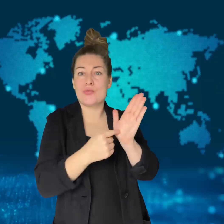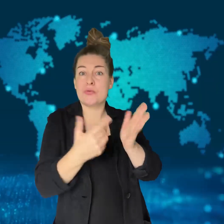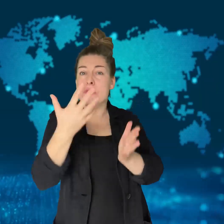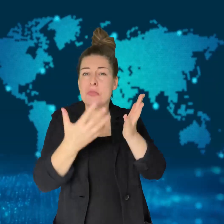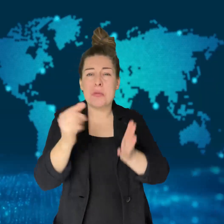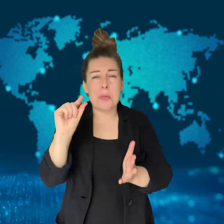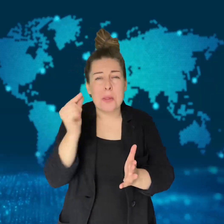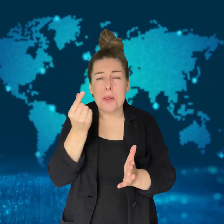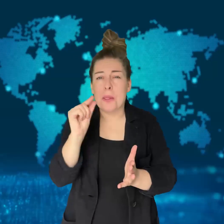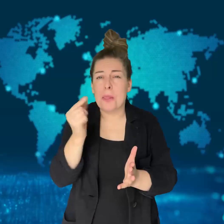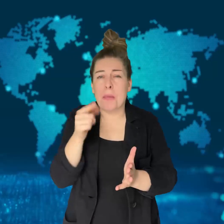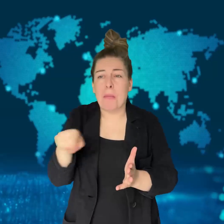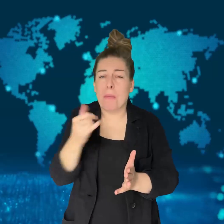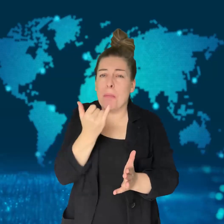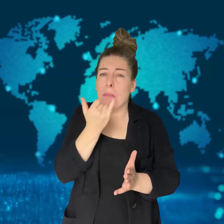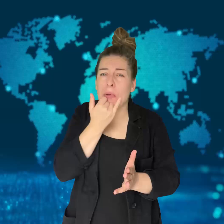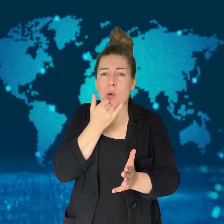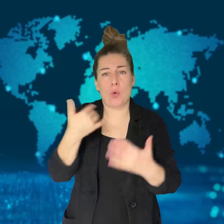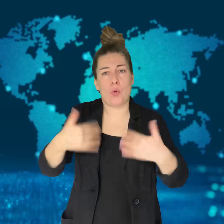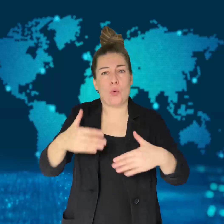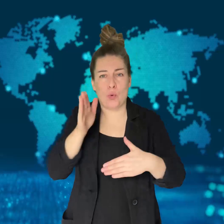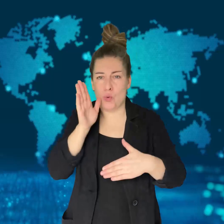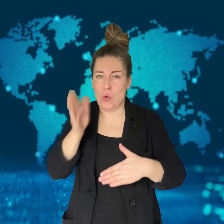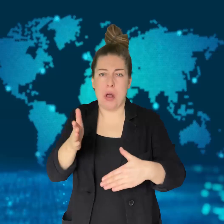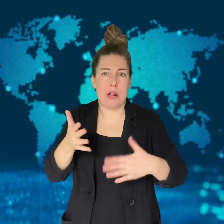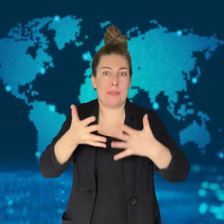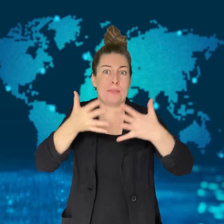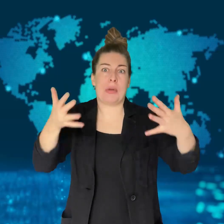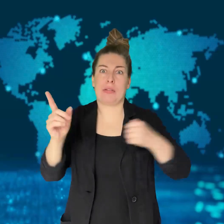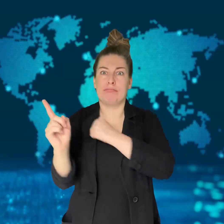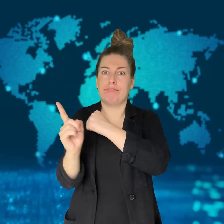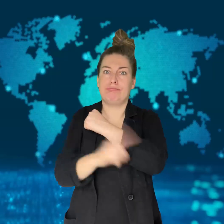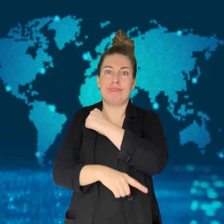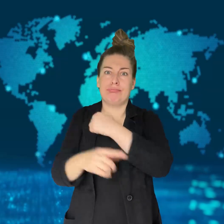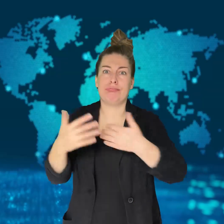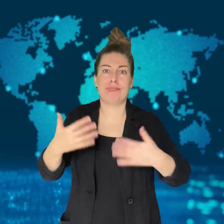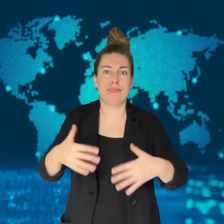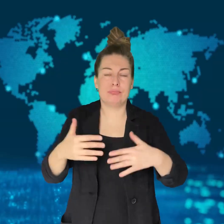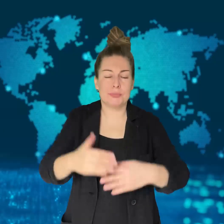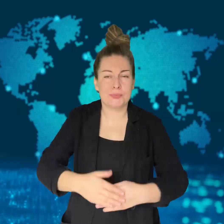infractions even if they are minor.